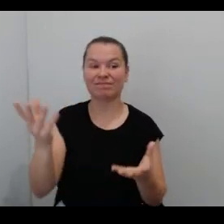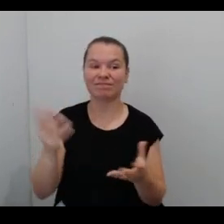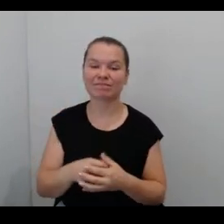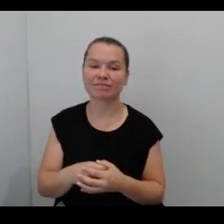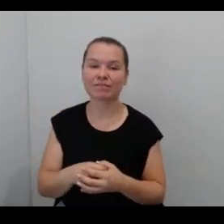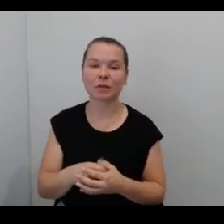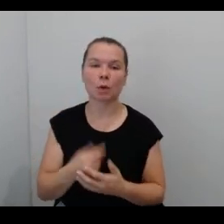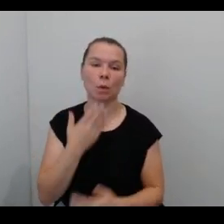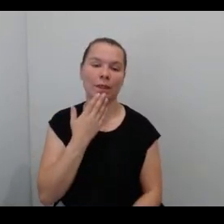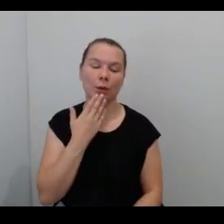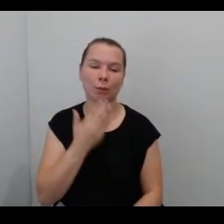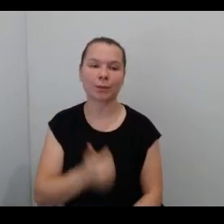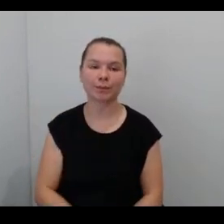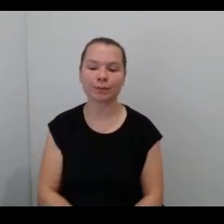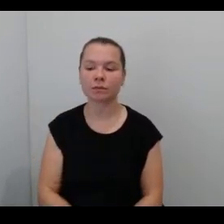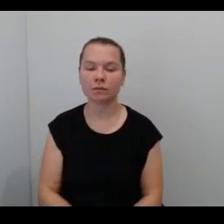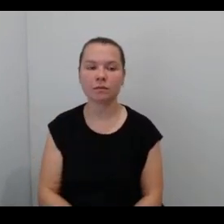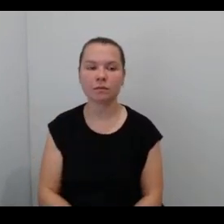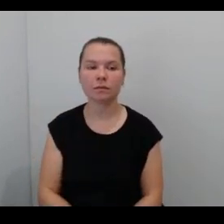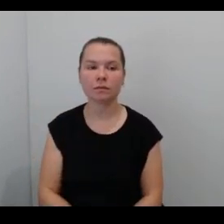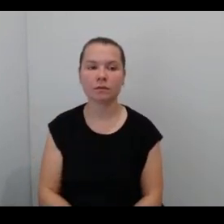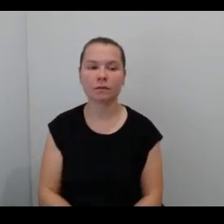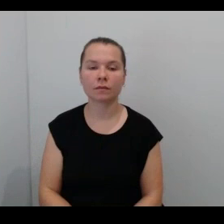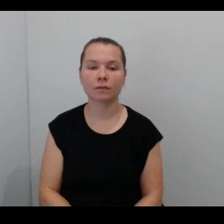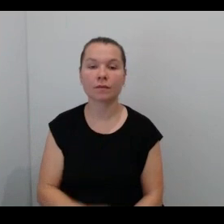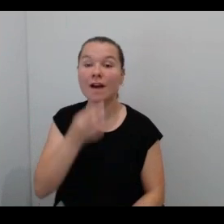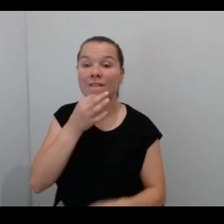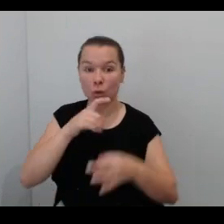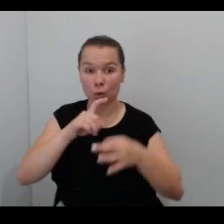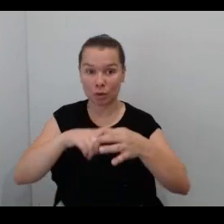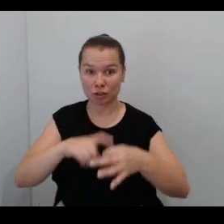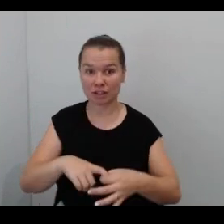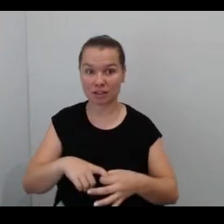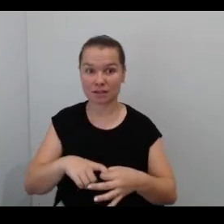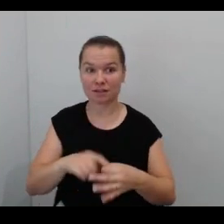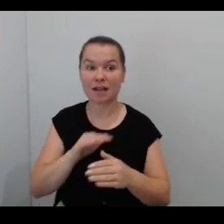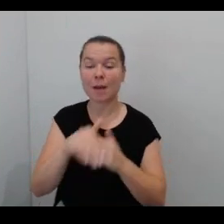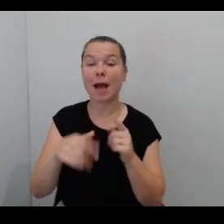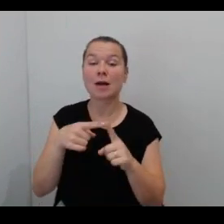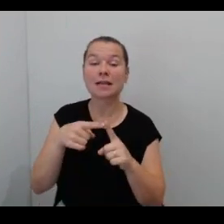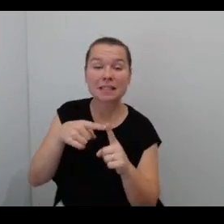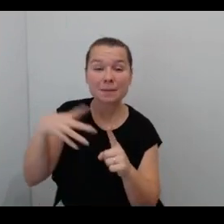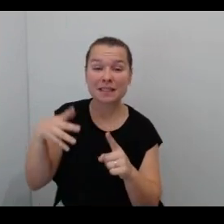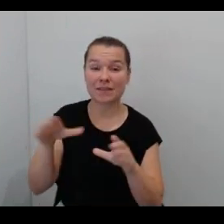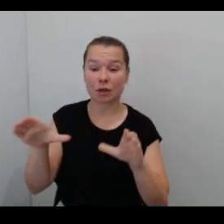We've had another couple of questions around specific groups of people. Sure.